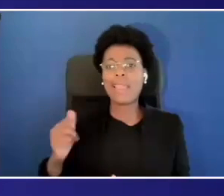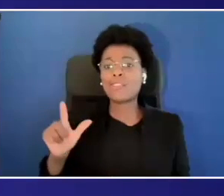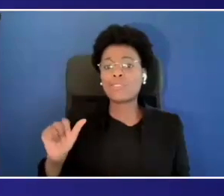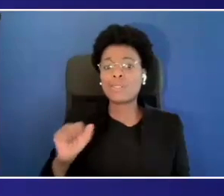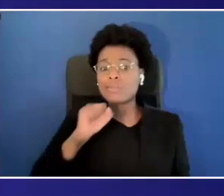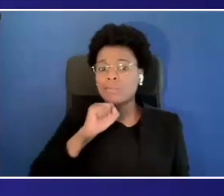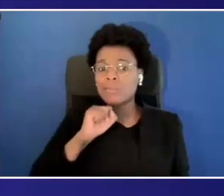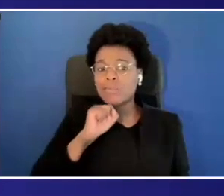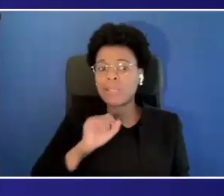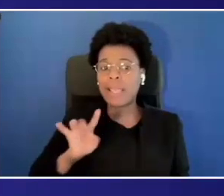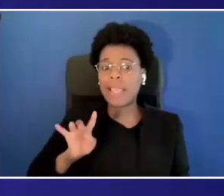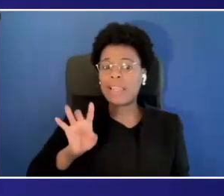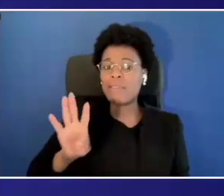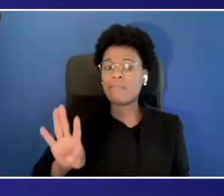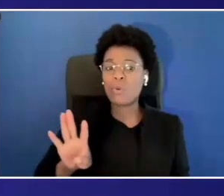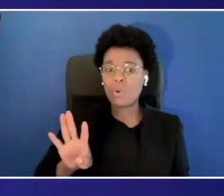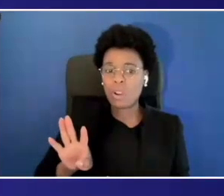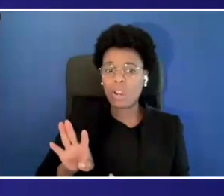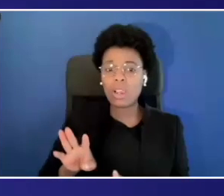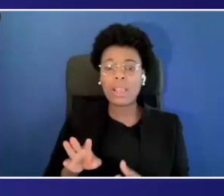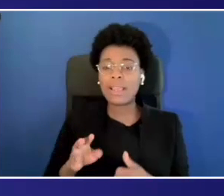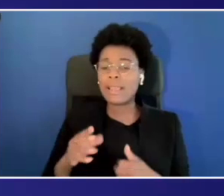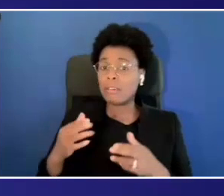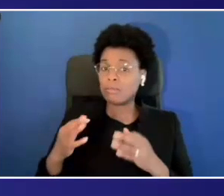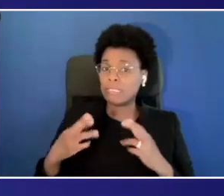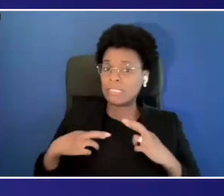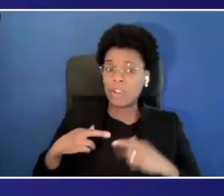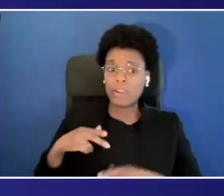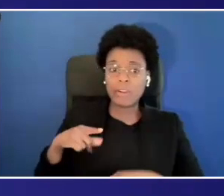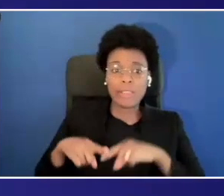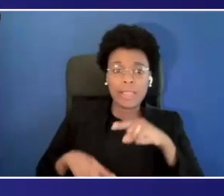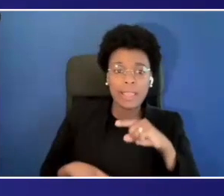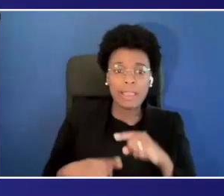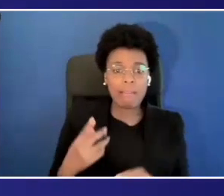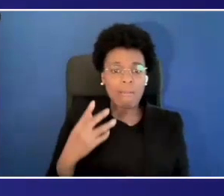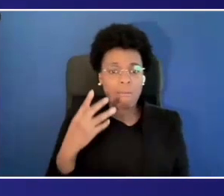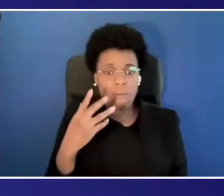Now this is just a snapshot of what it looks like to struggle under the burden of student loans.